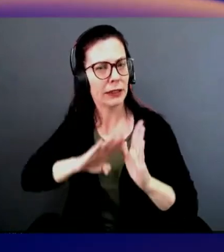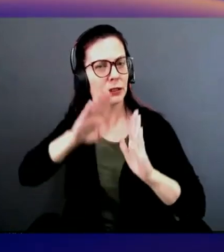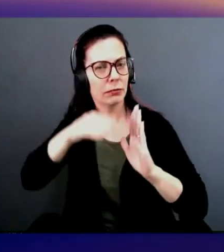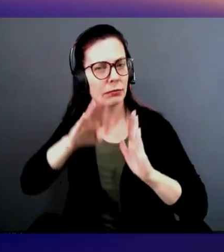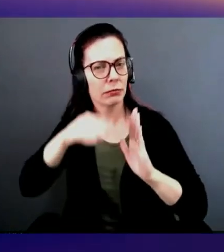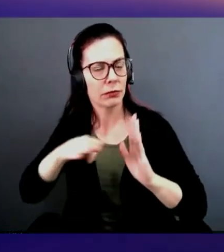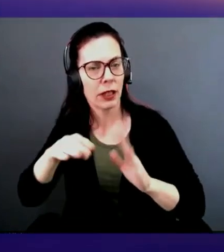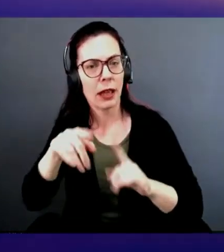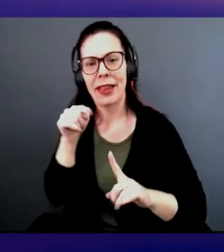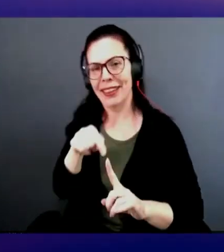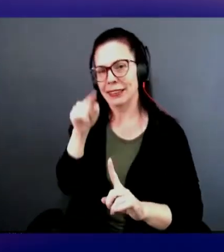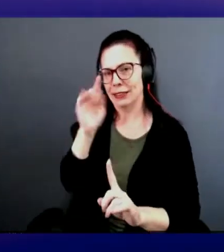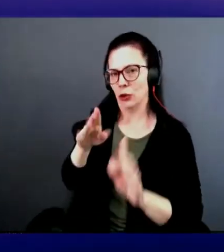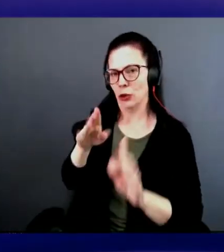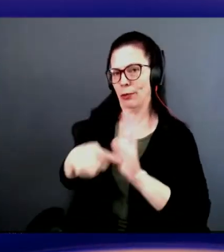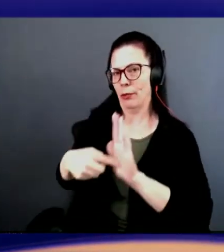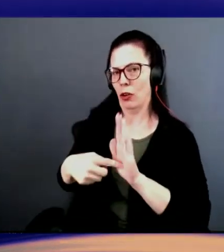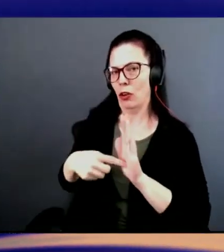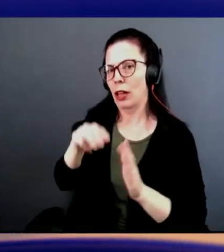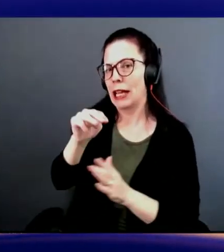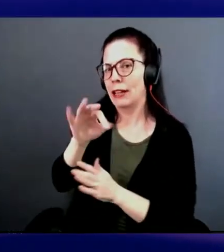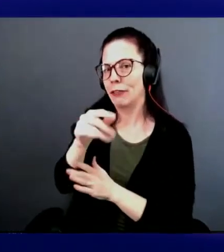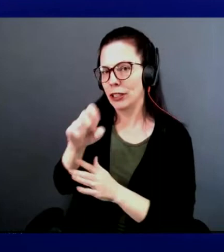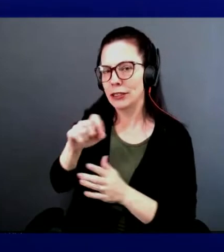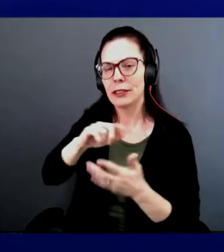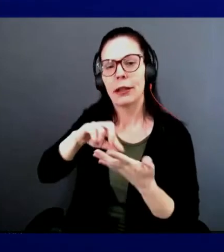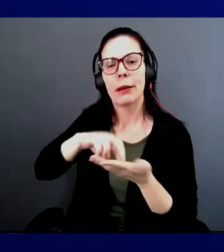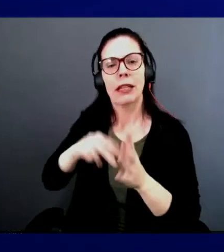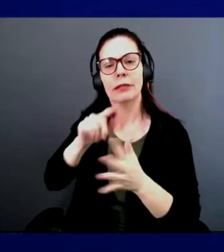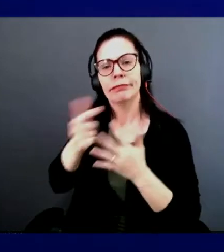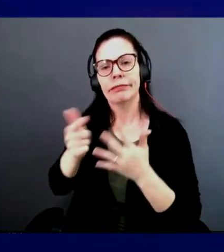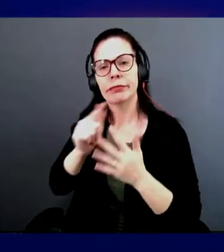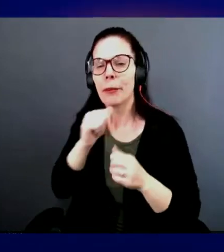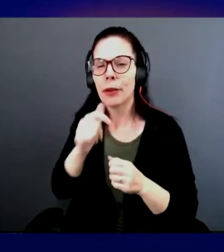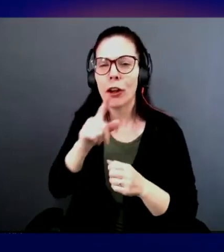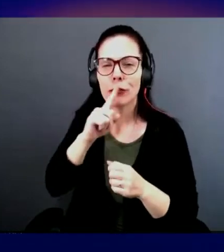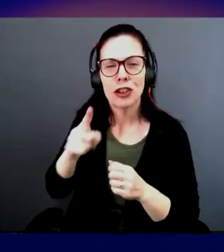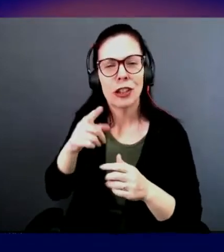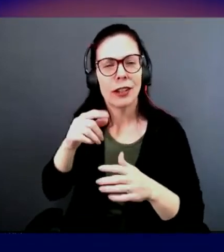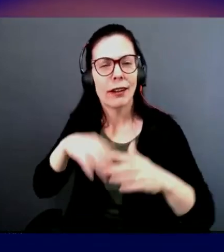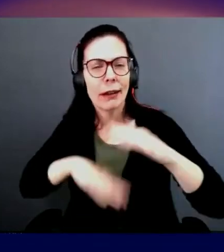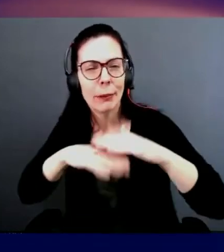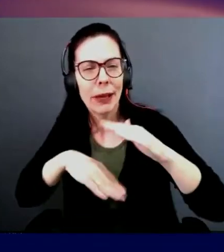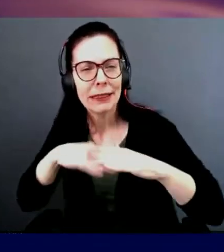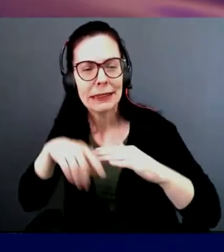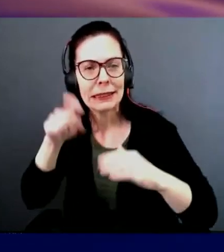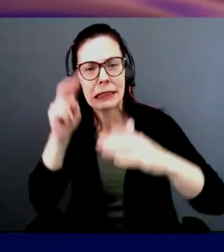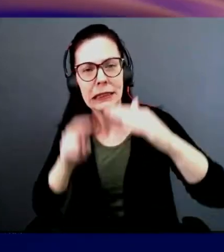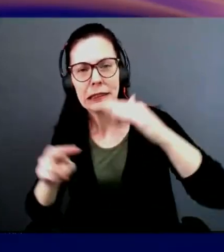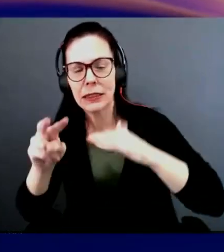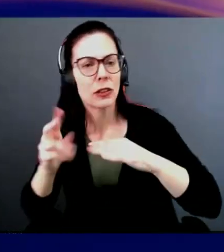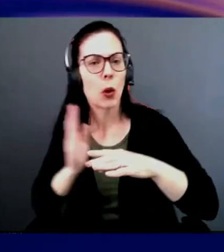So again you're not sure exactly what capacity that you need. So instead of over provisioning and then wasting it